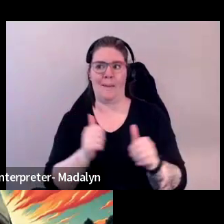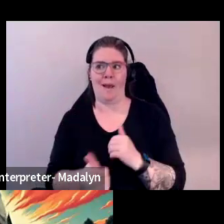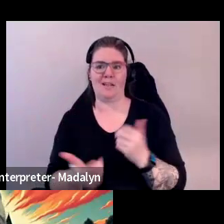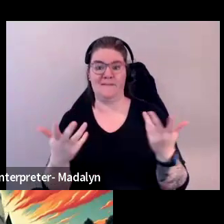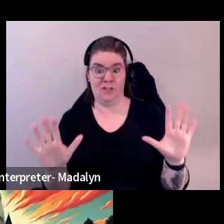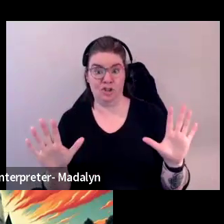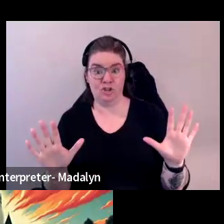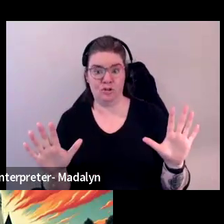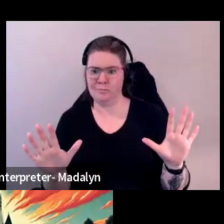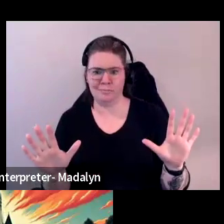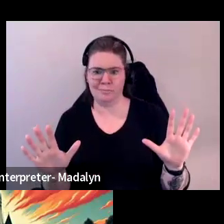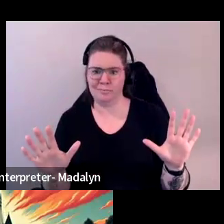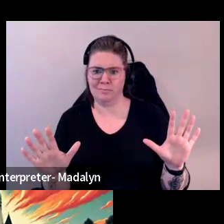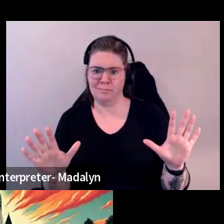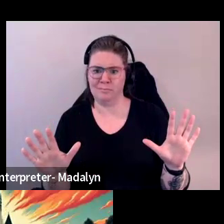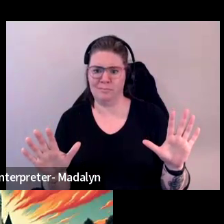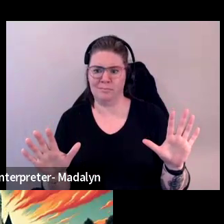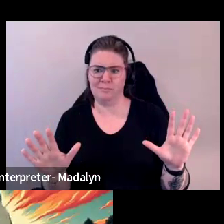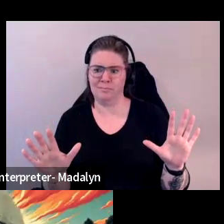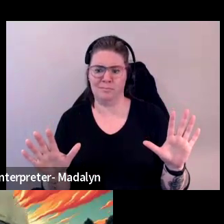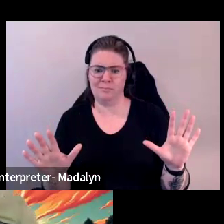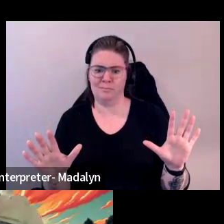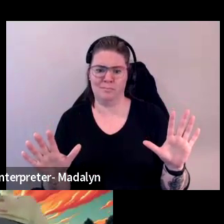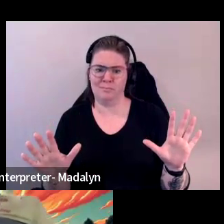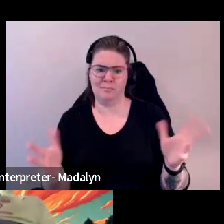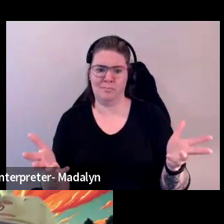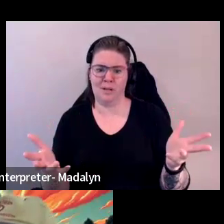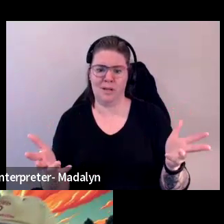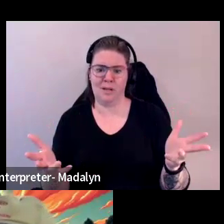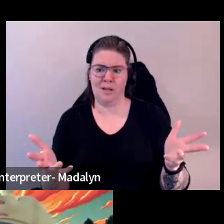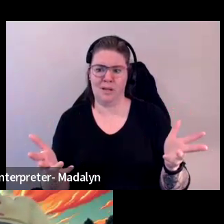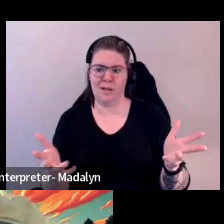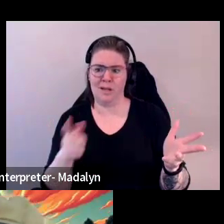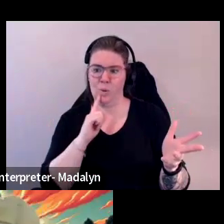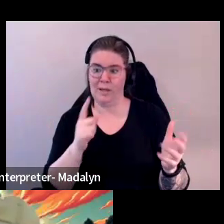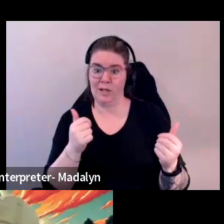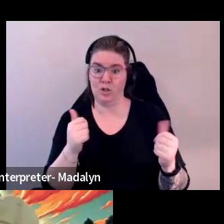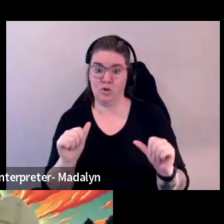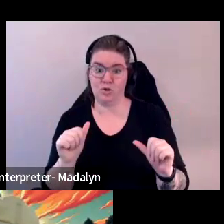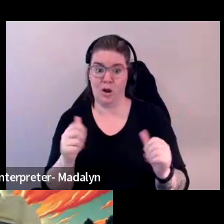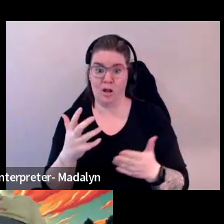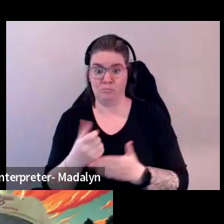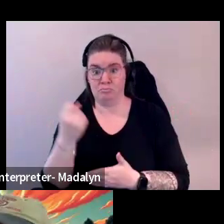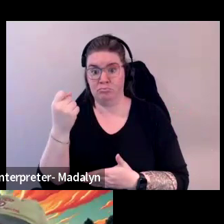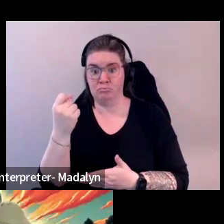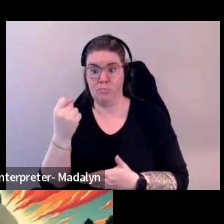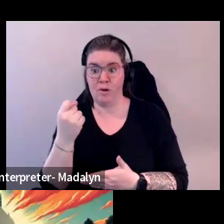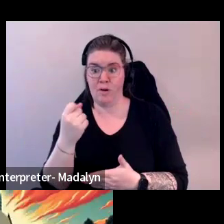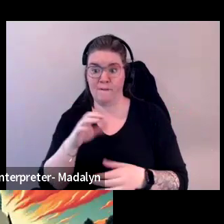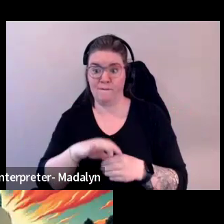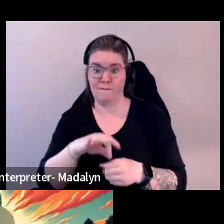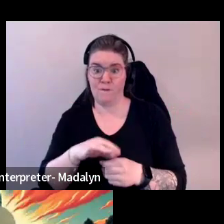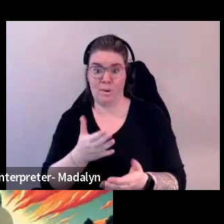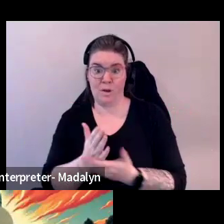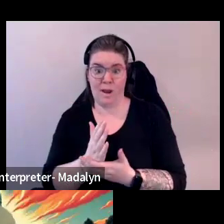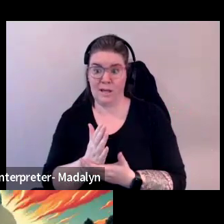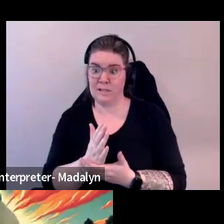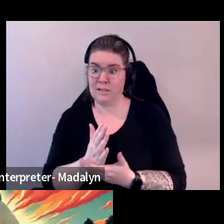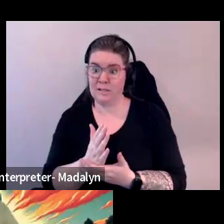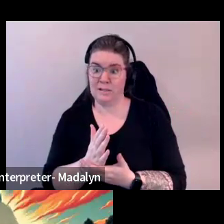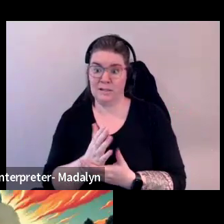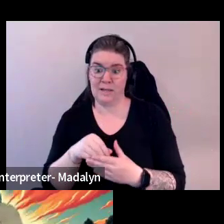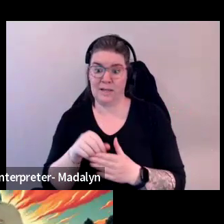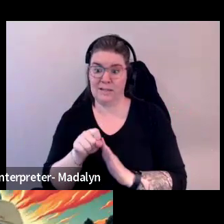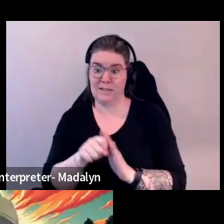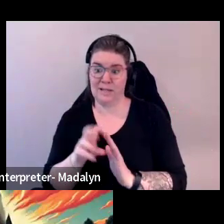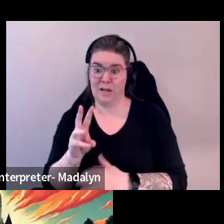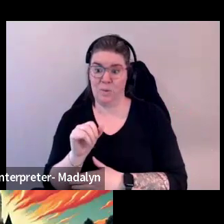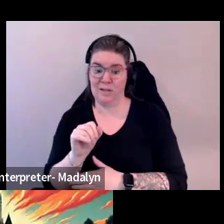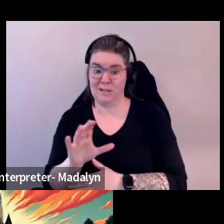Don Posh: it is there's a they're chipping away at it. They tried to take voting rights away. They've been working on that and the State of Wisconsin for ever since the